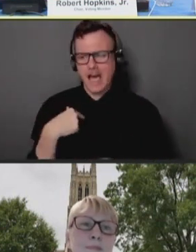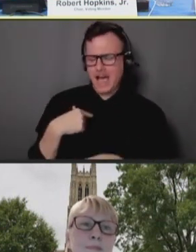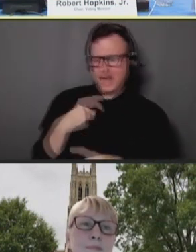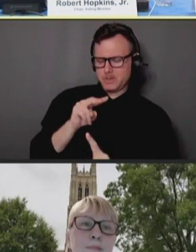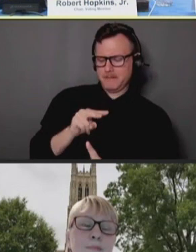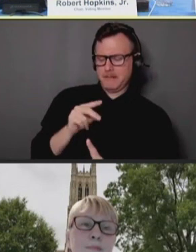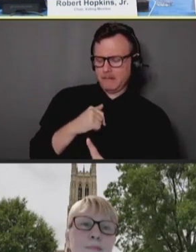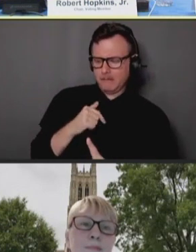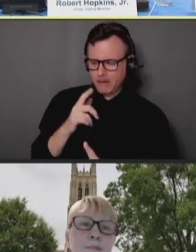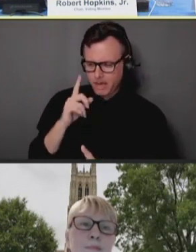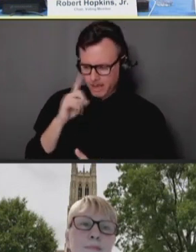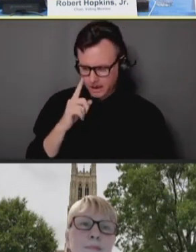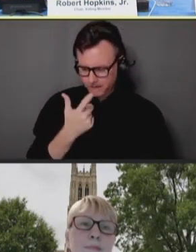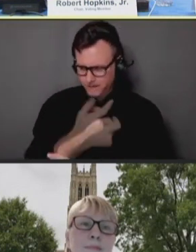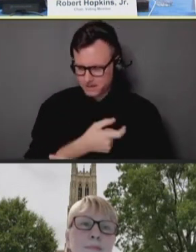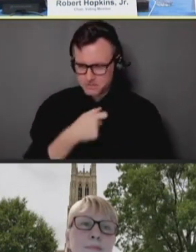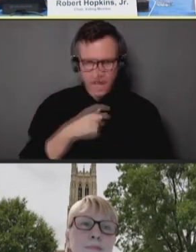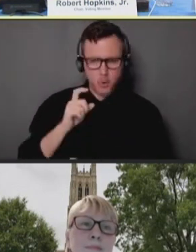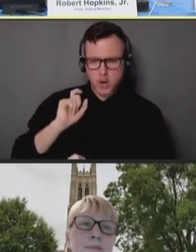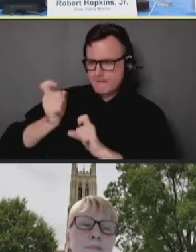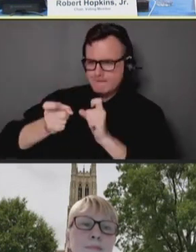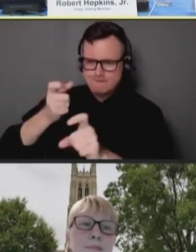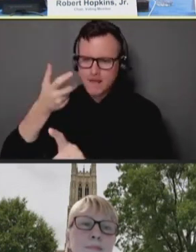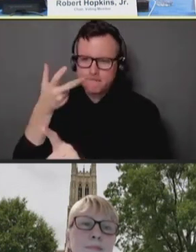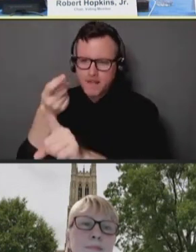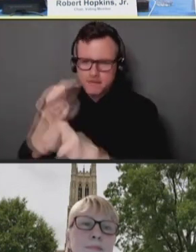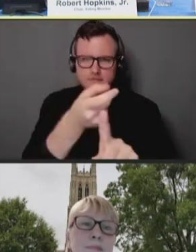I want to get them in to anybody and everybody at all times.